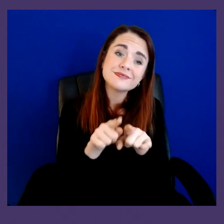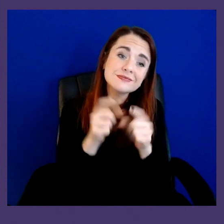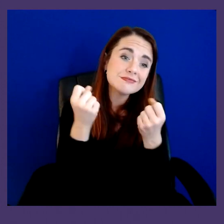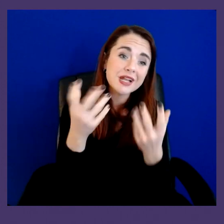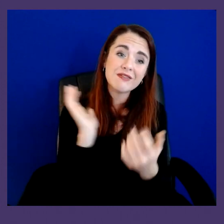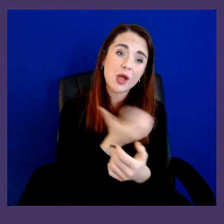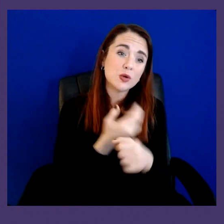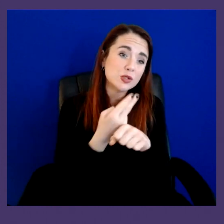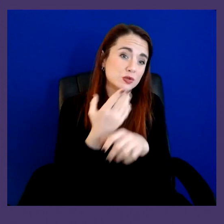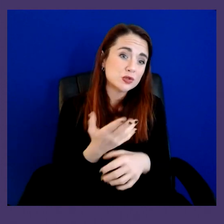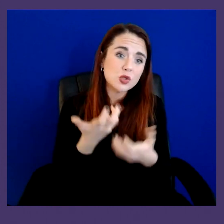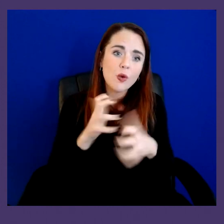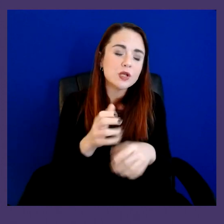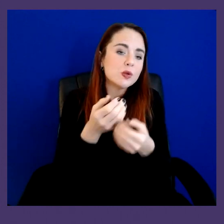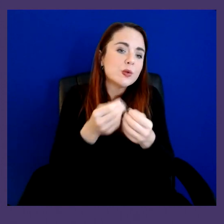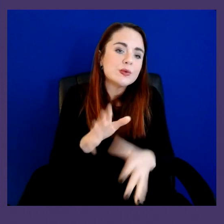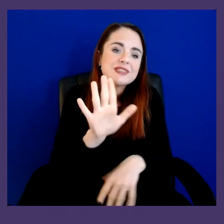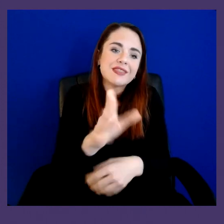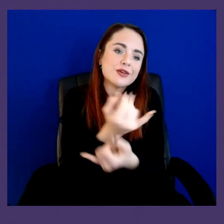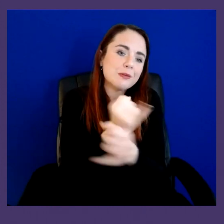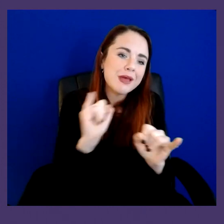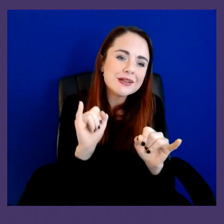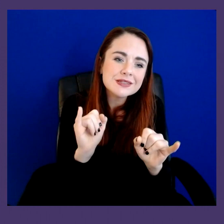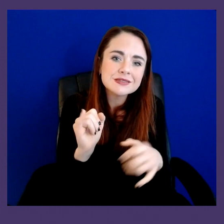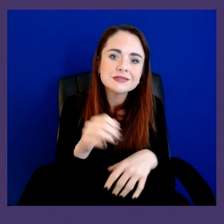their independence or be a burden on others.